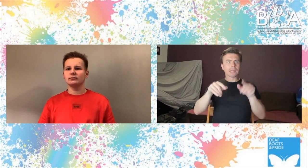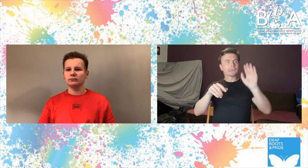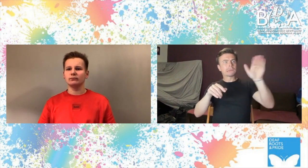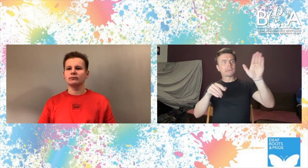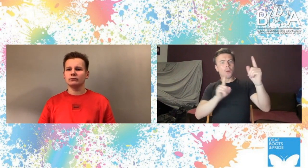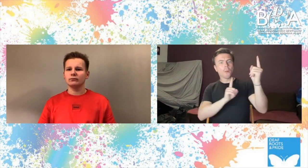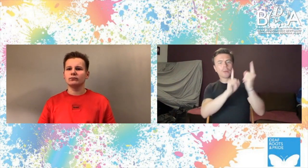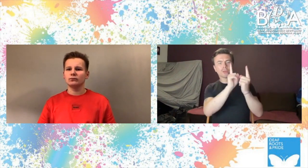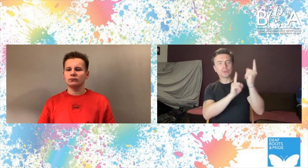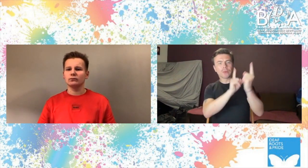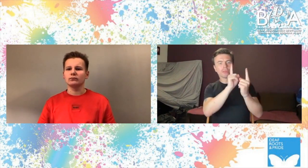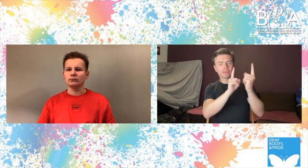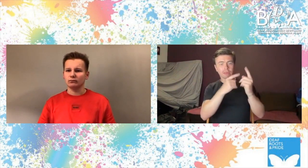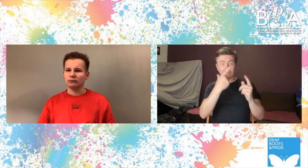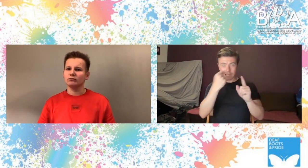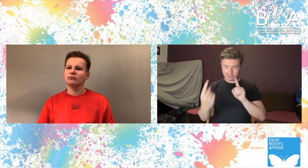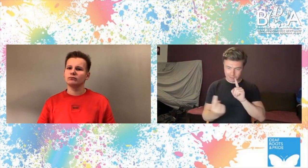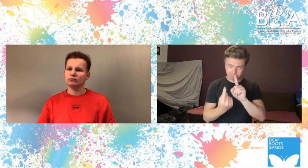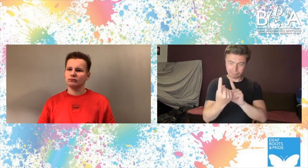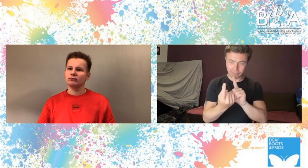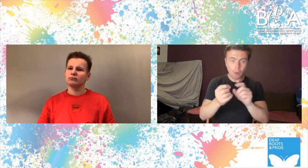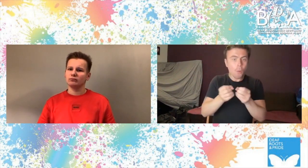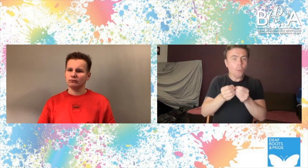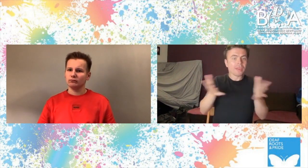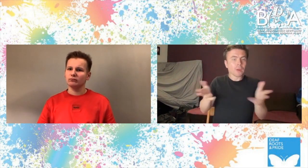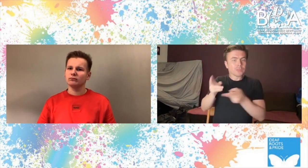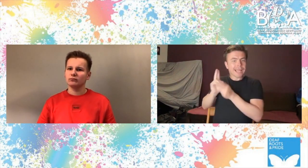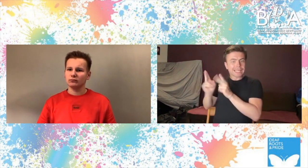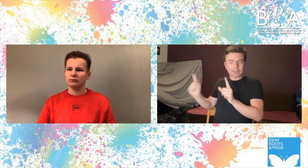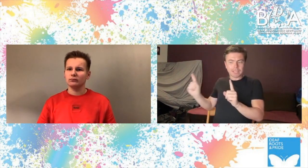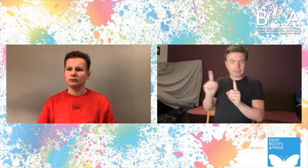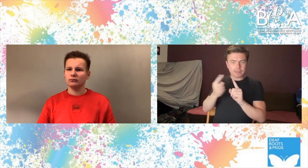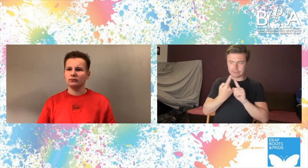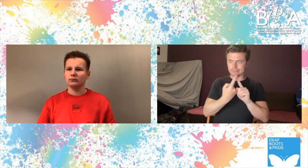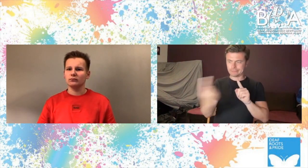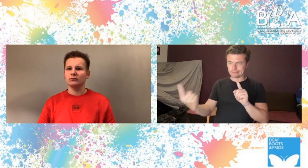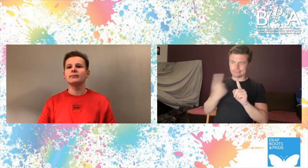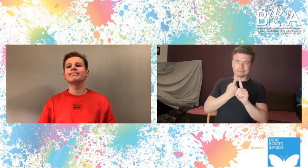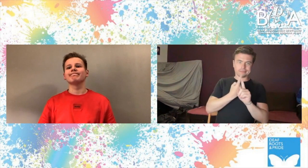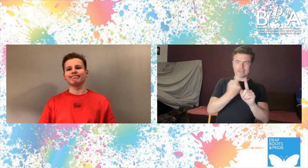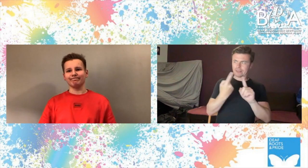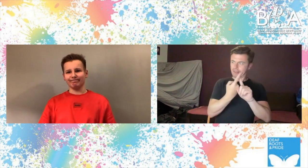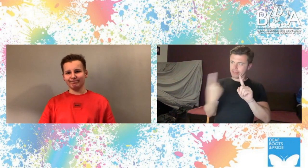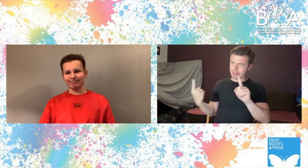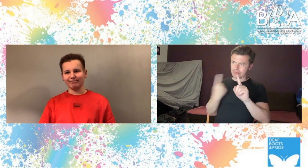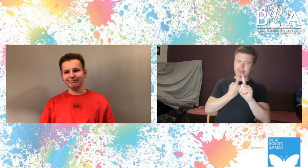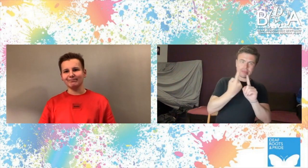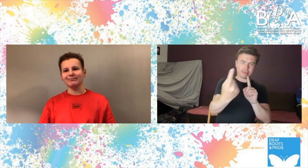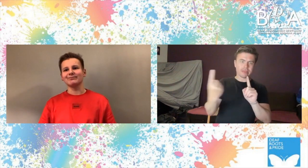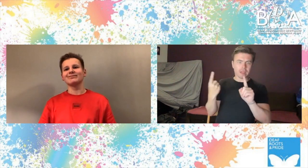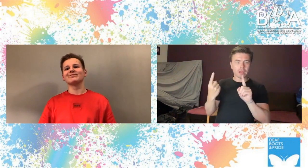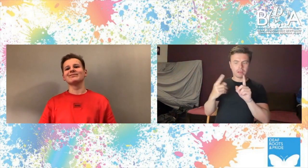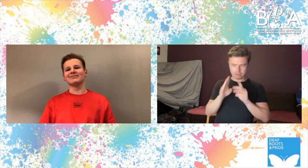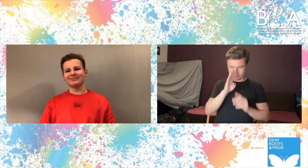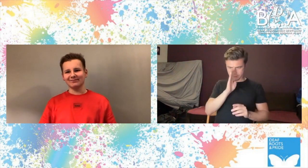work really well because you don’t have to use an interpreter, you could just have